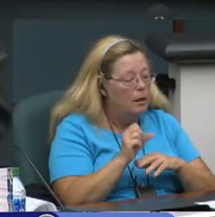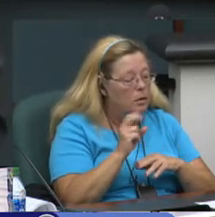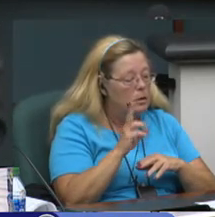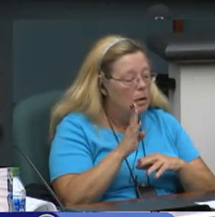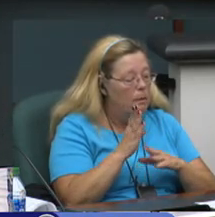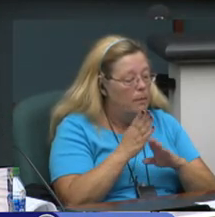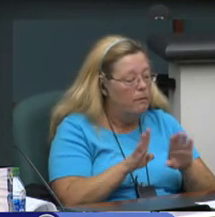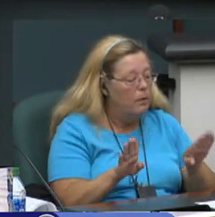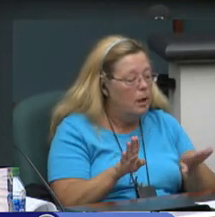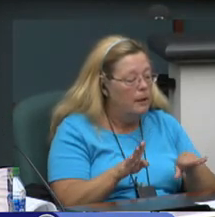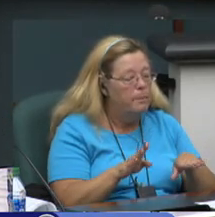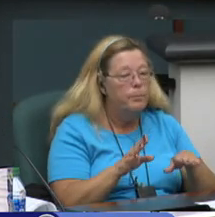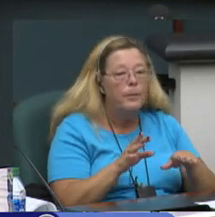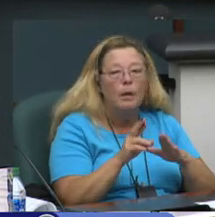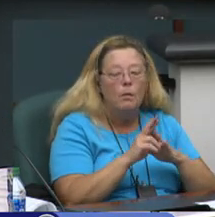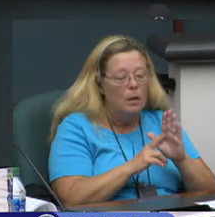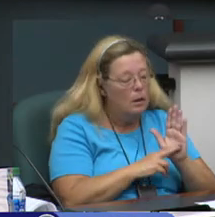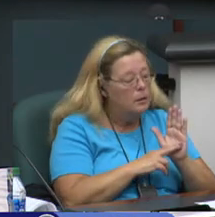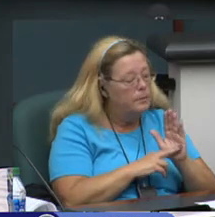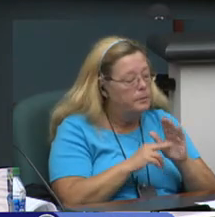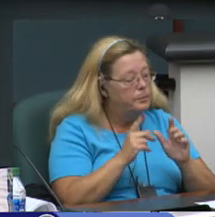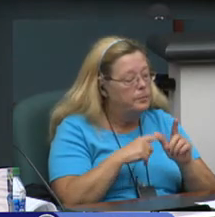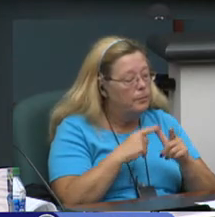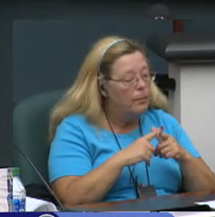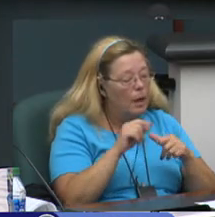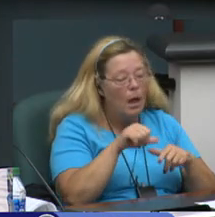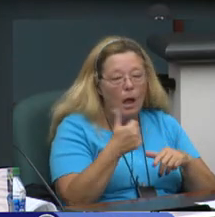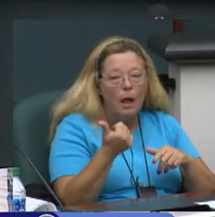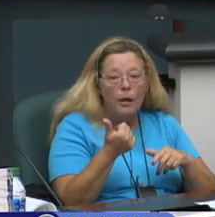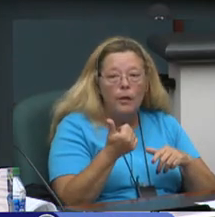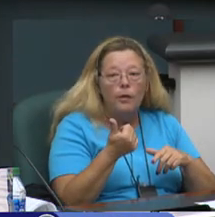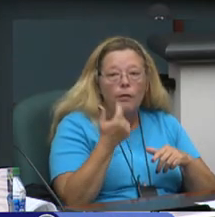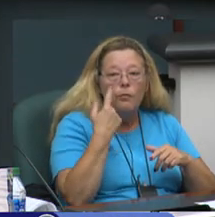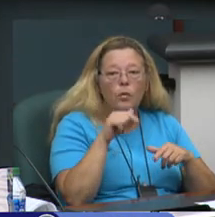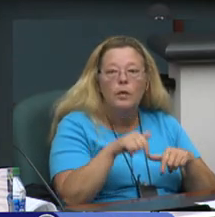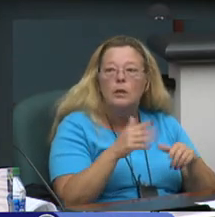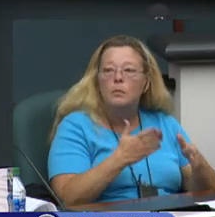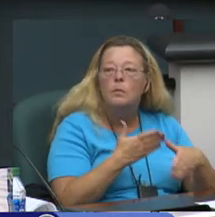proceed to any other matters or actions related to this proposal ready to be